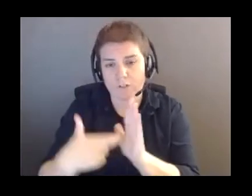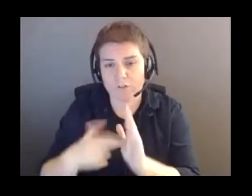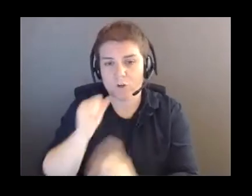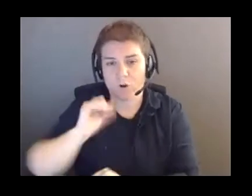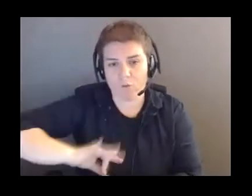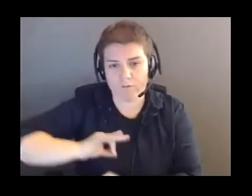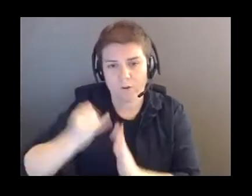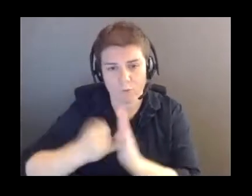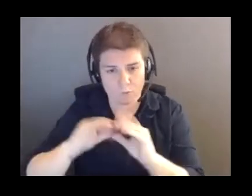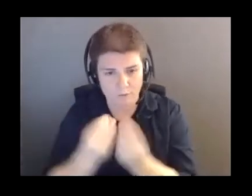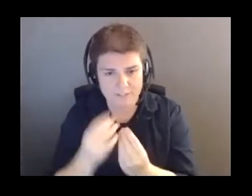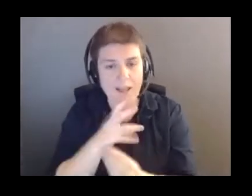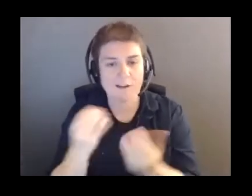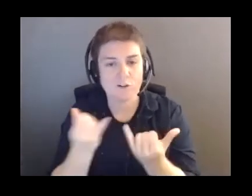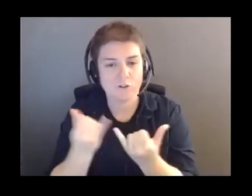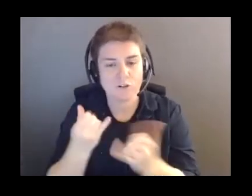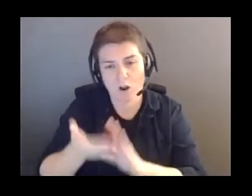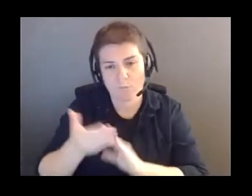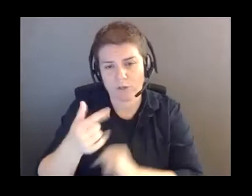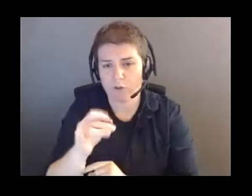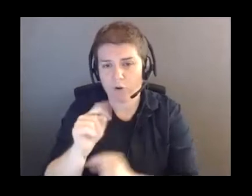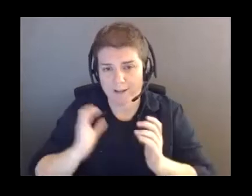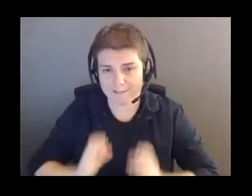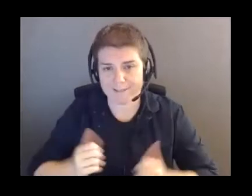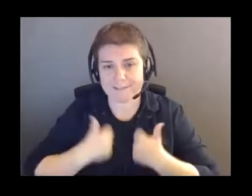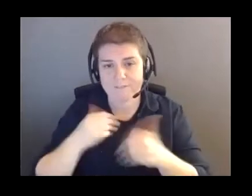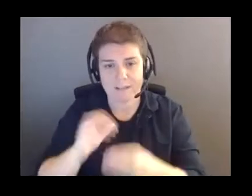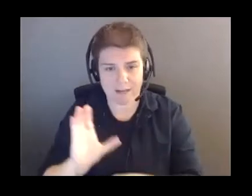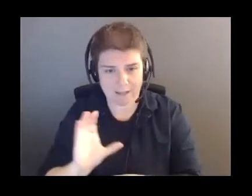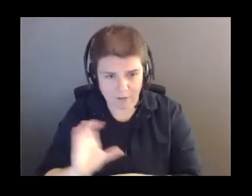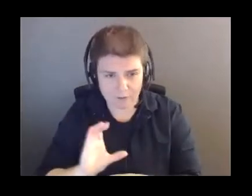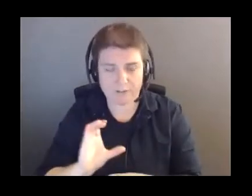current operating grant clients located in Calgary (known as Moh’kinsstis in Blackfoot).